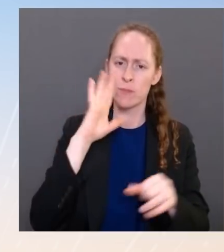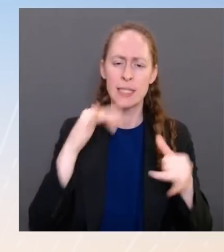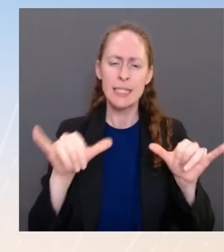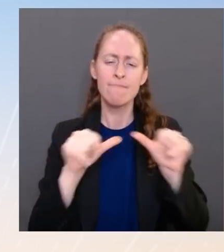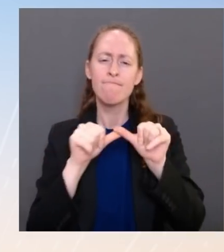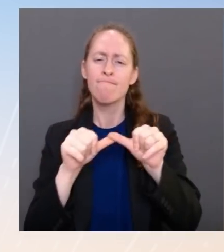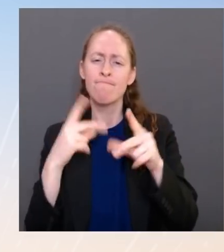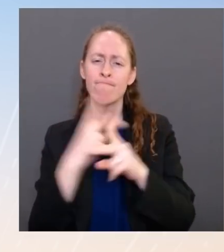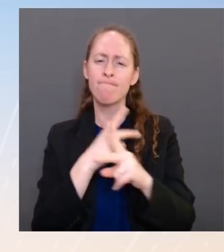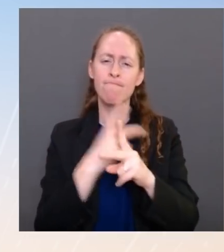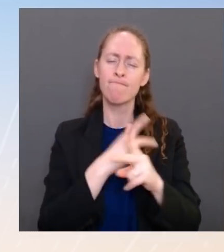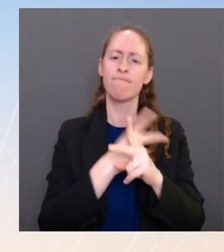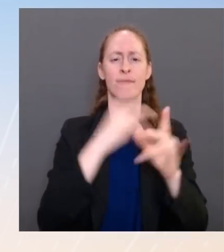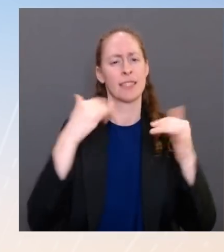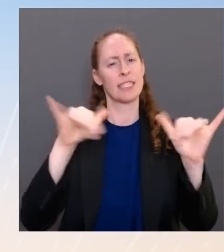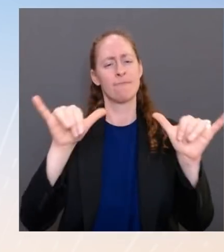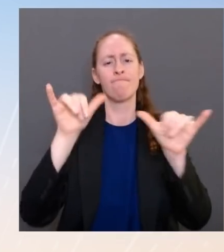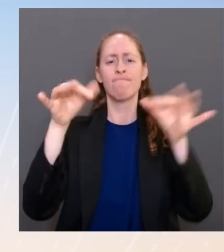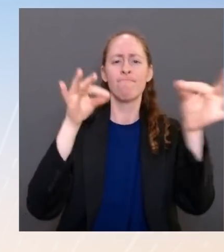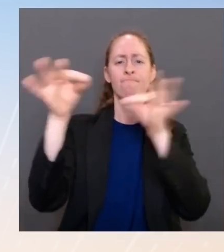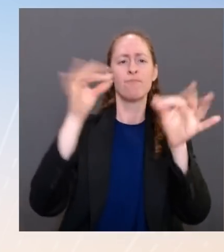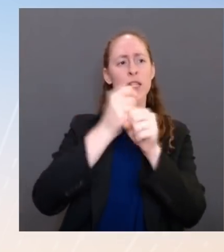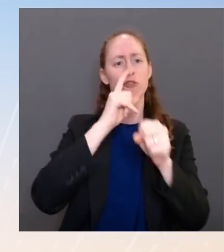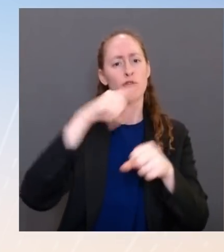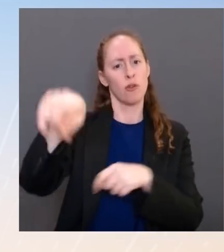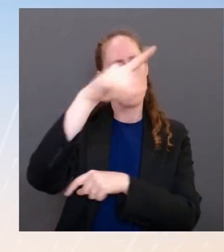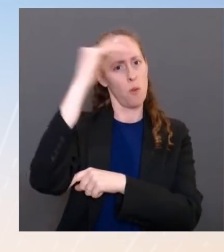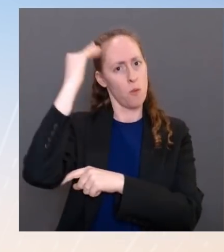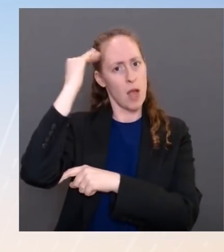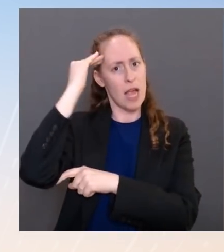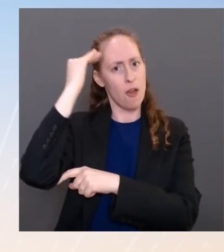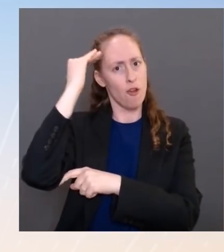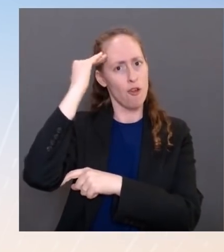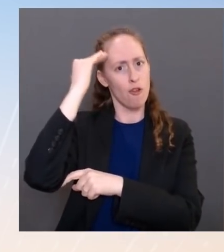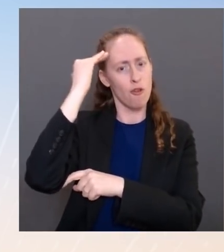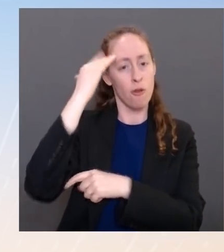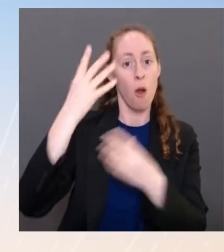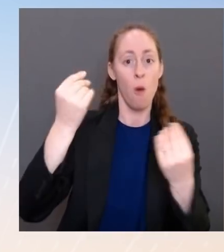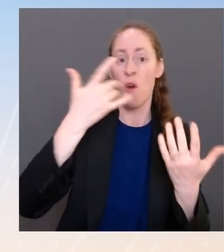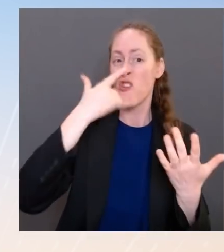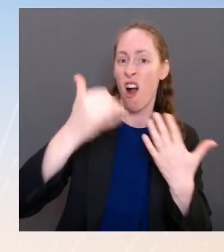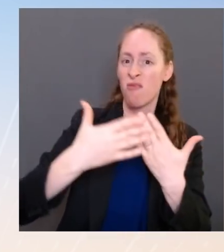like, what he's saying is: The pandemic is distinct from the spending in response to the pandemic,